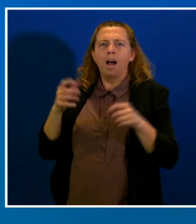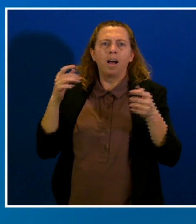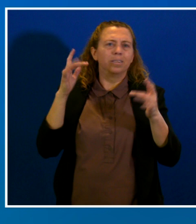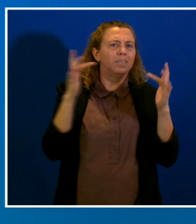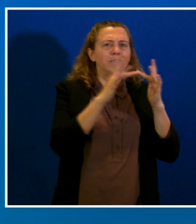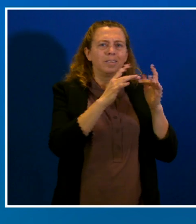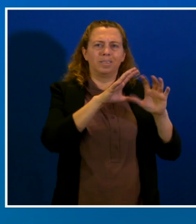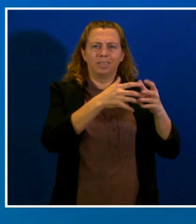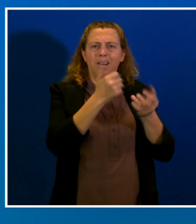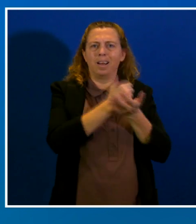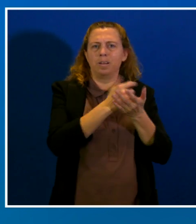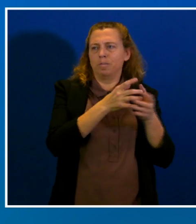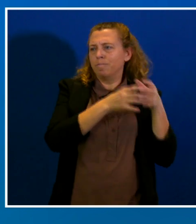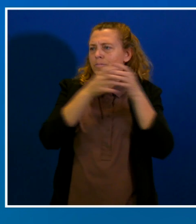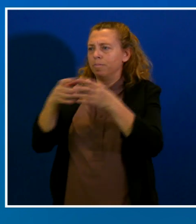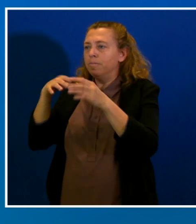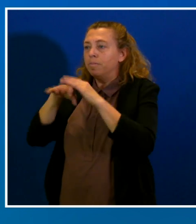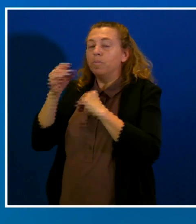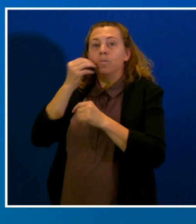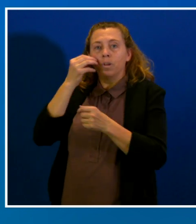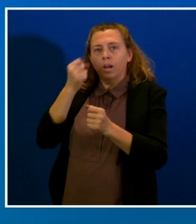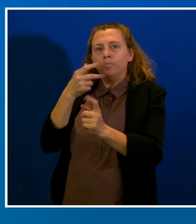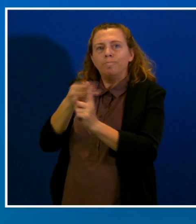And while testing continues to be an important tool in our